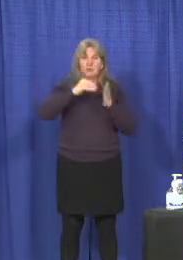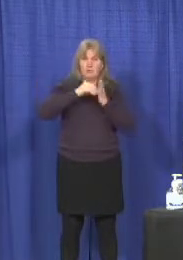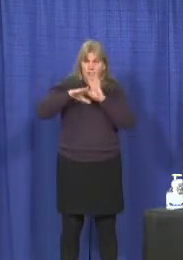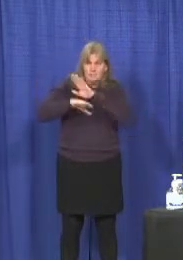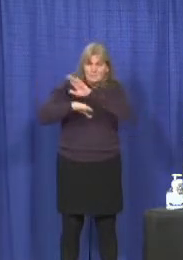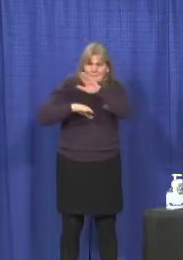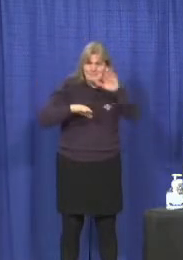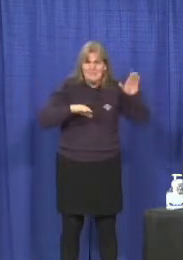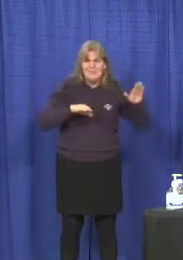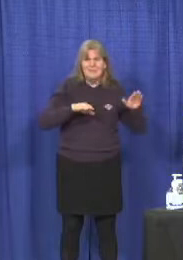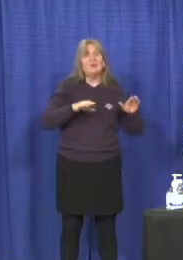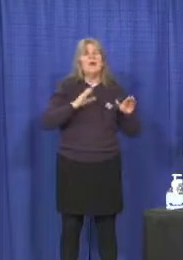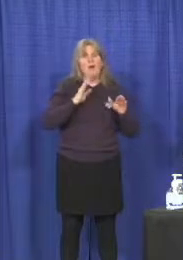students and parents they will